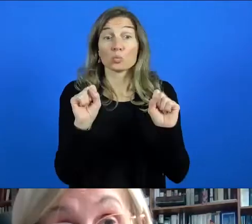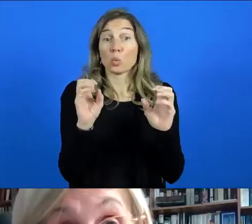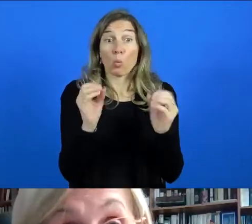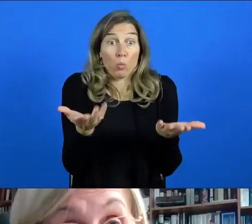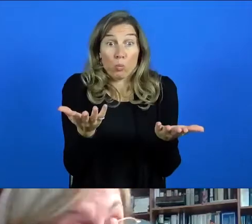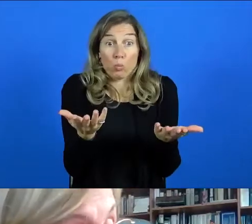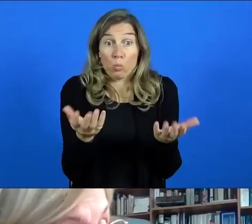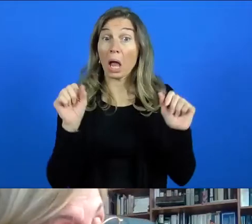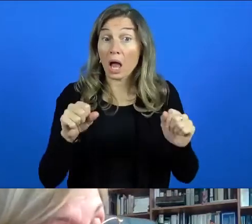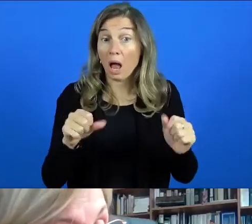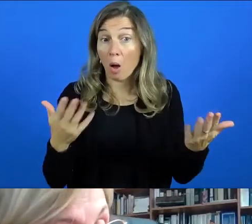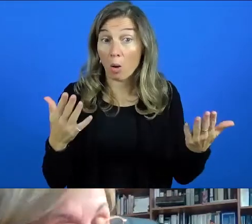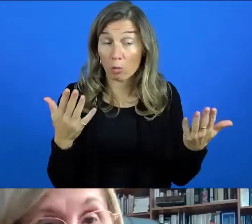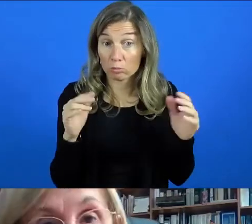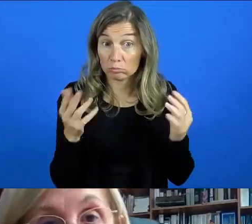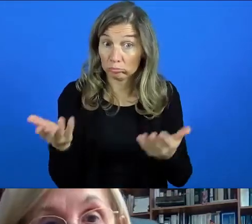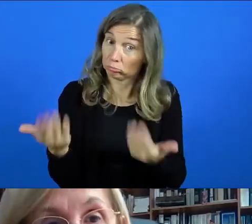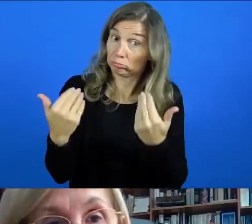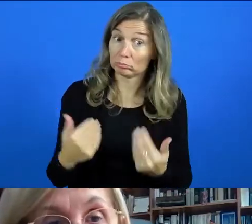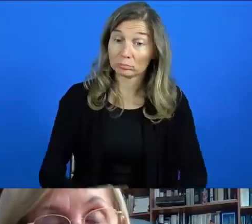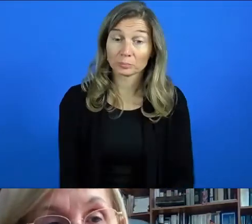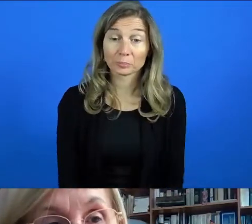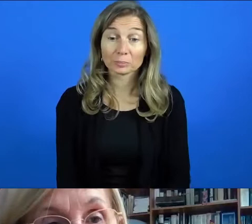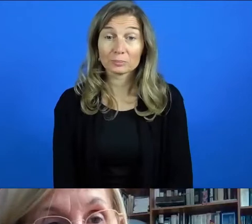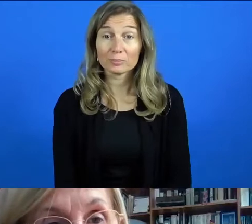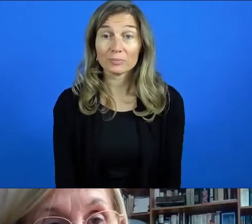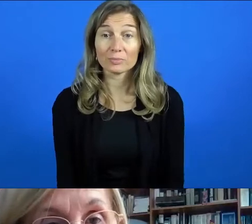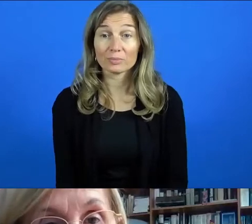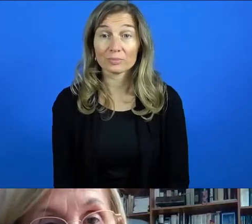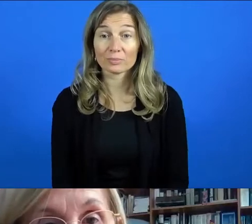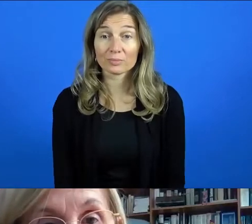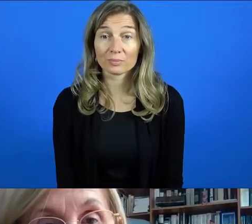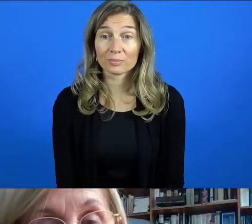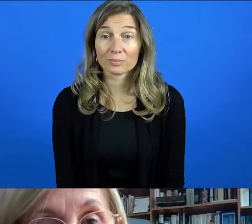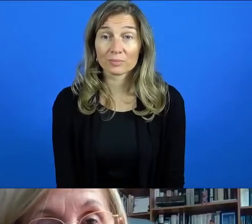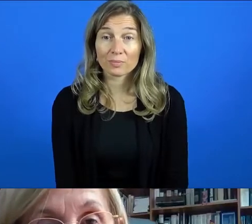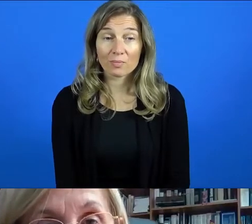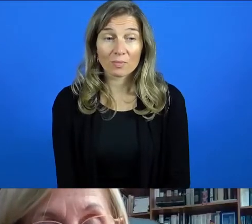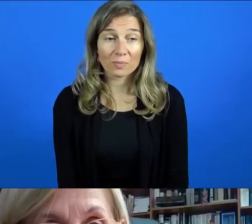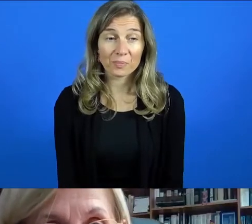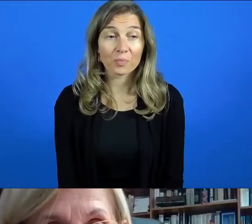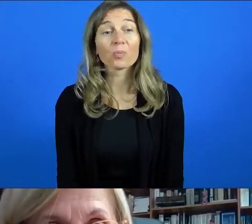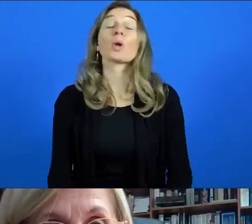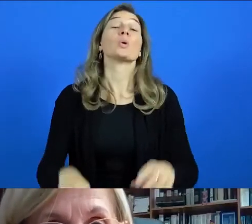Yes, very good. This is great. I have some good news as well for the proceedings,